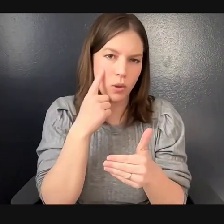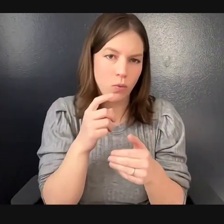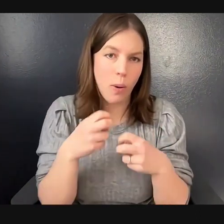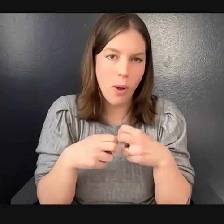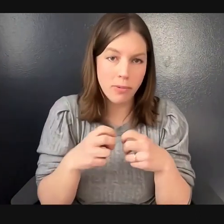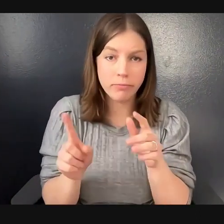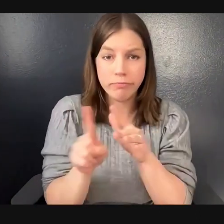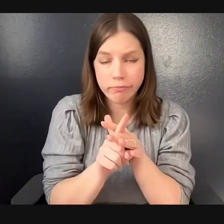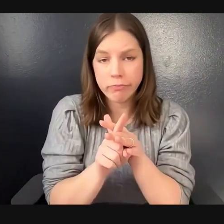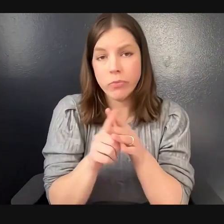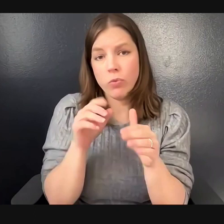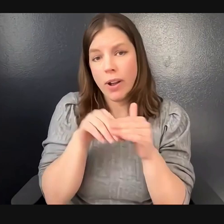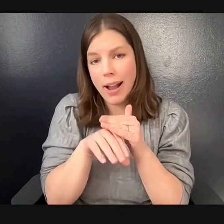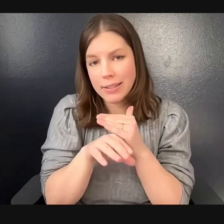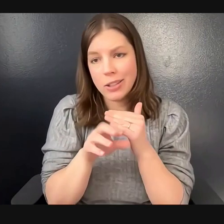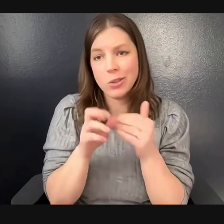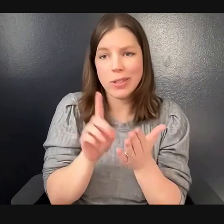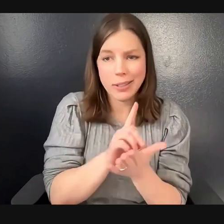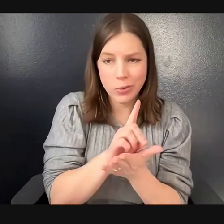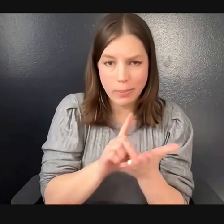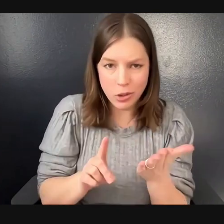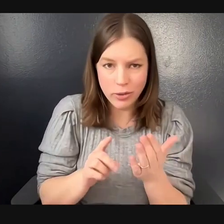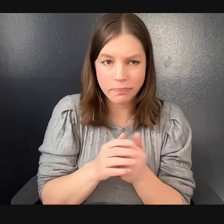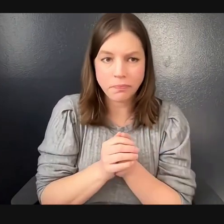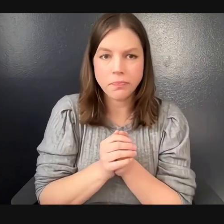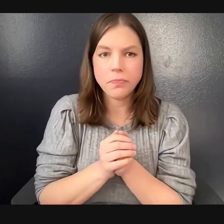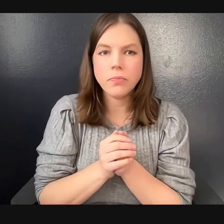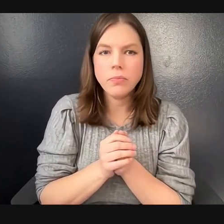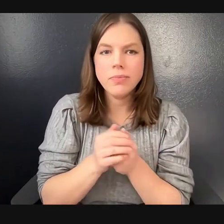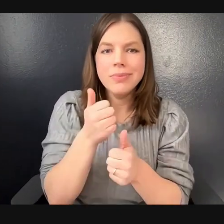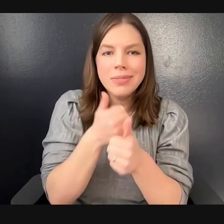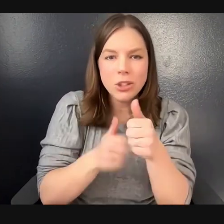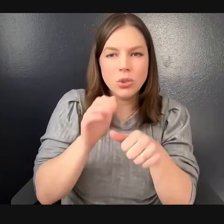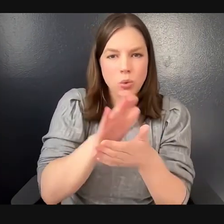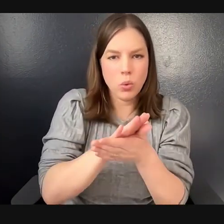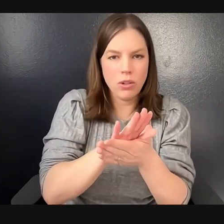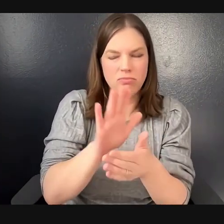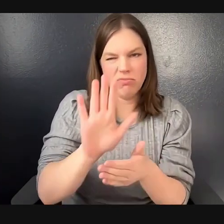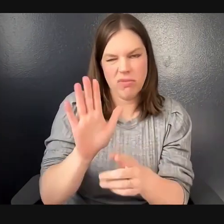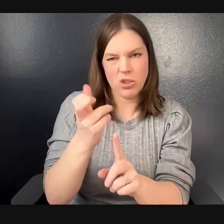So that when a problem arises or you experience a barrier to access, or discrimination, you